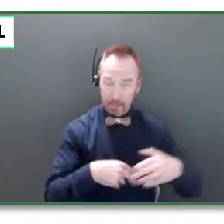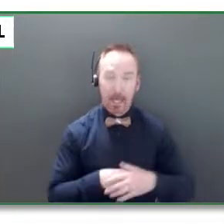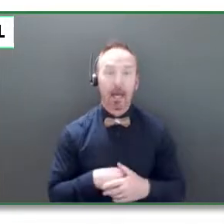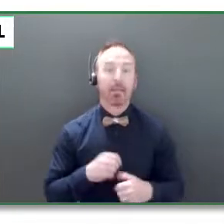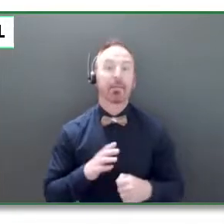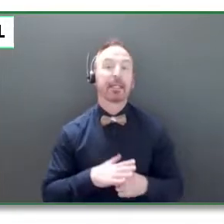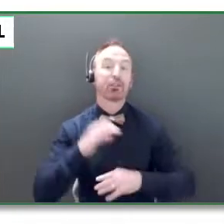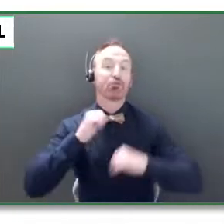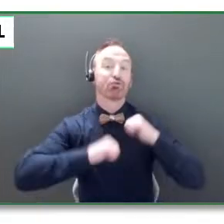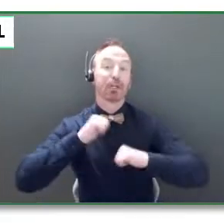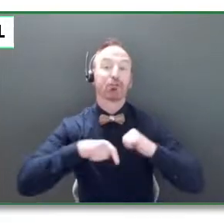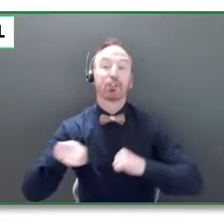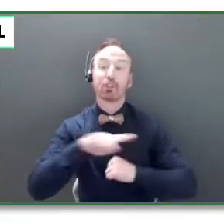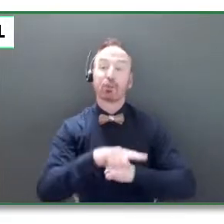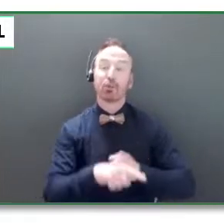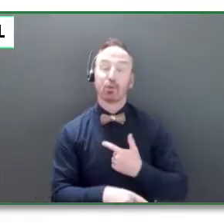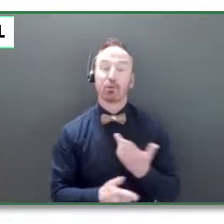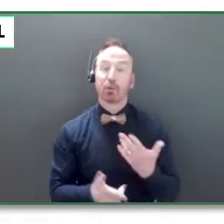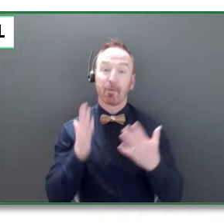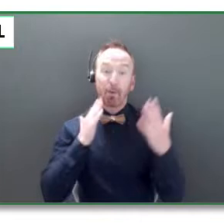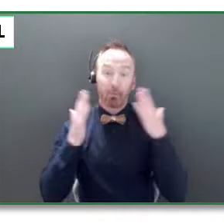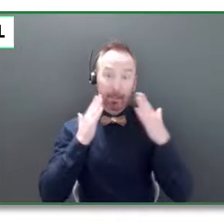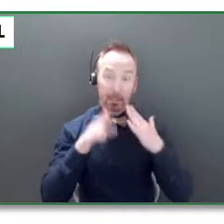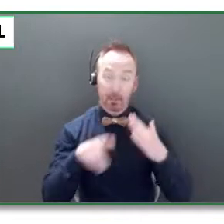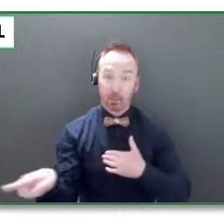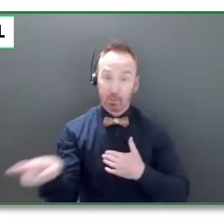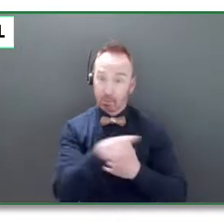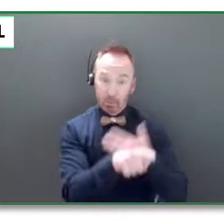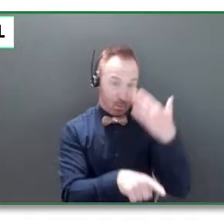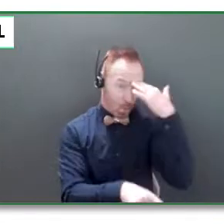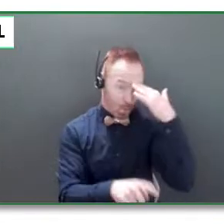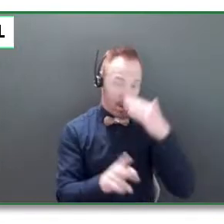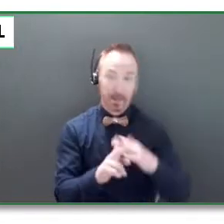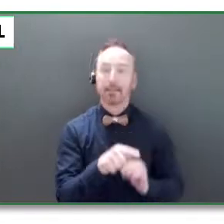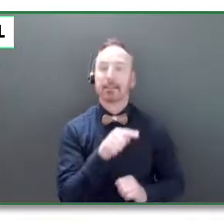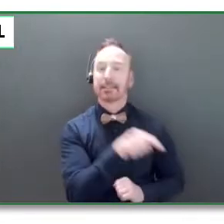may be more familiar with is universal design